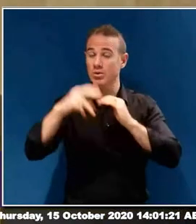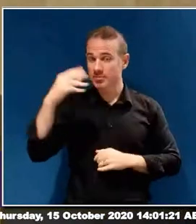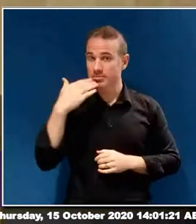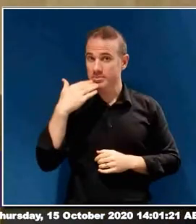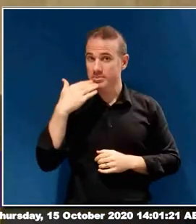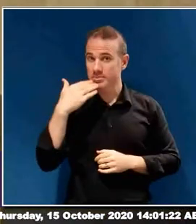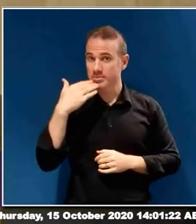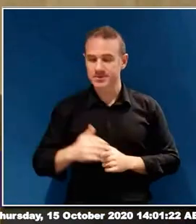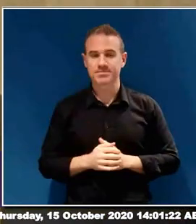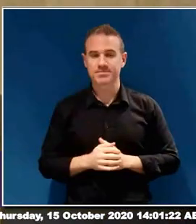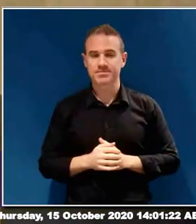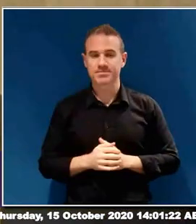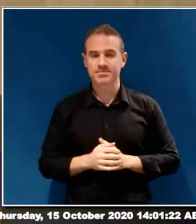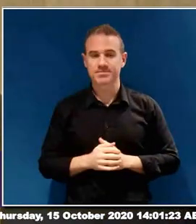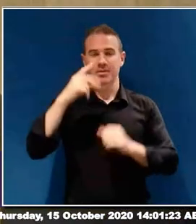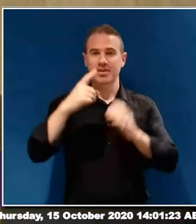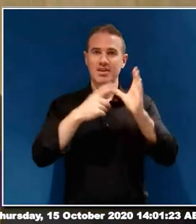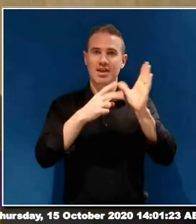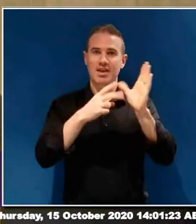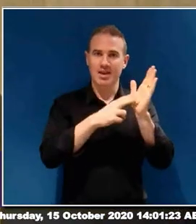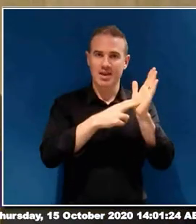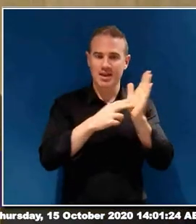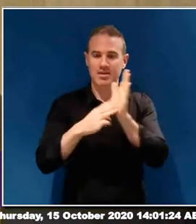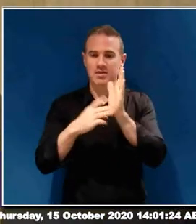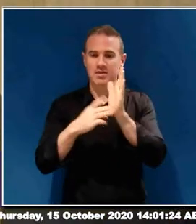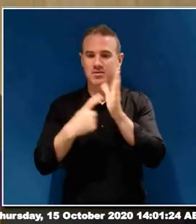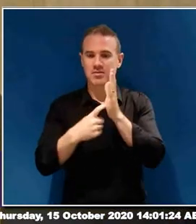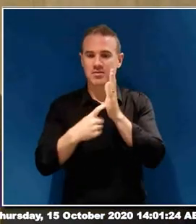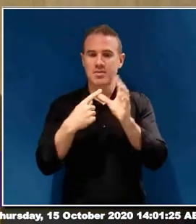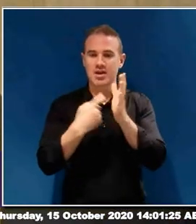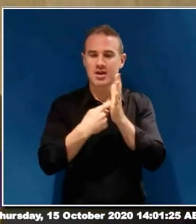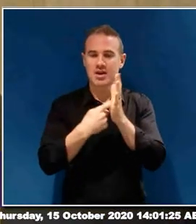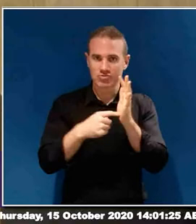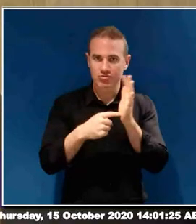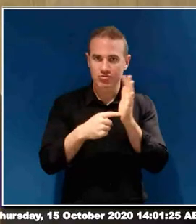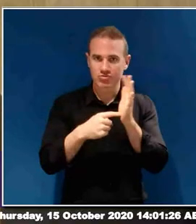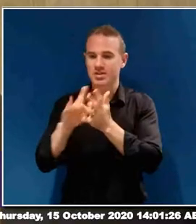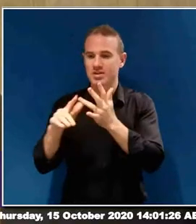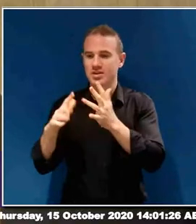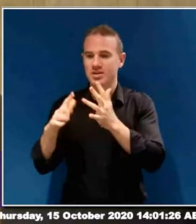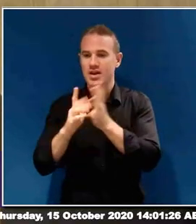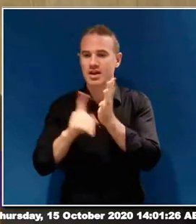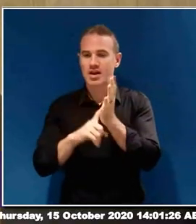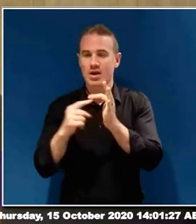Do you hold a Masters in Teaching